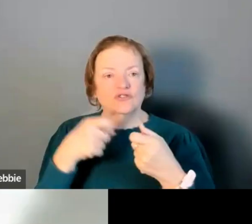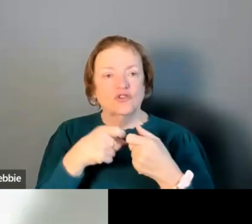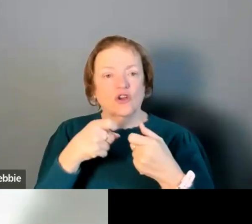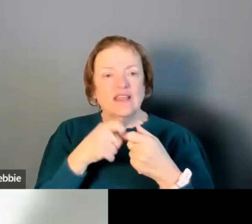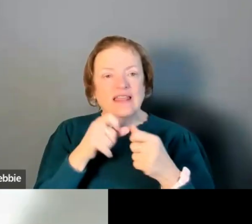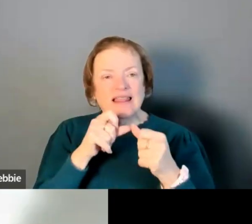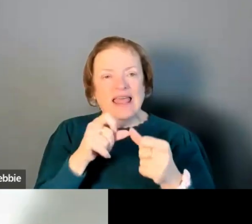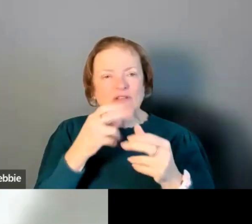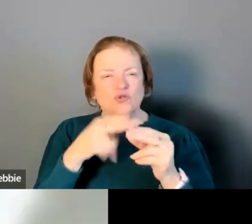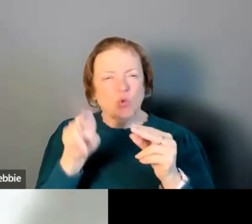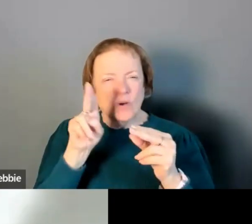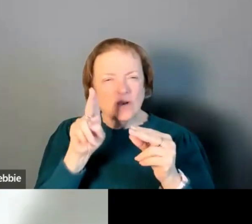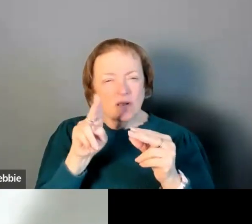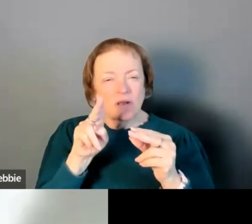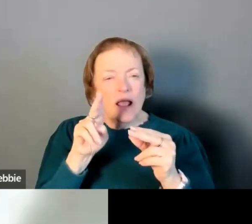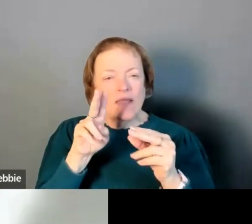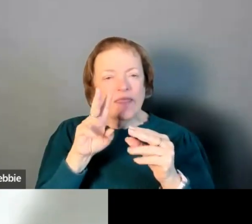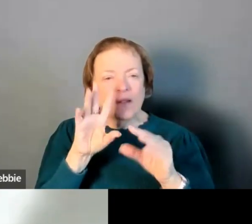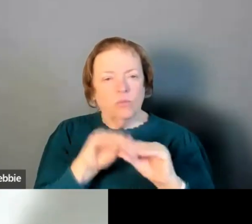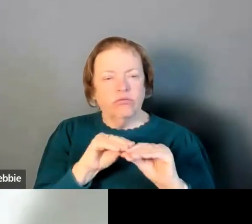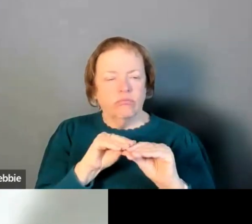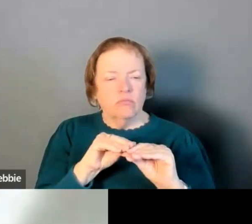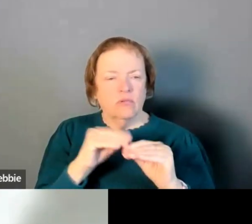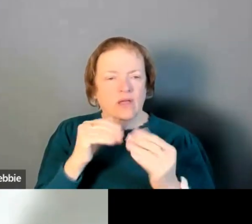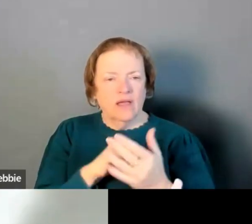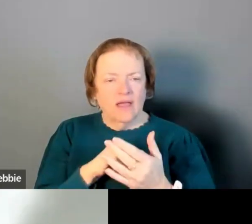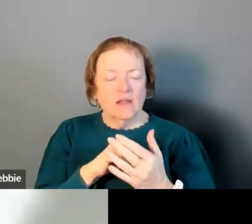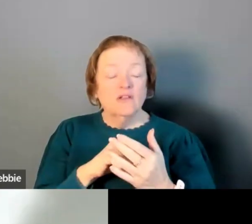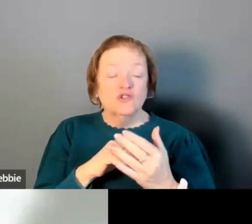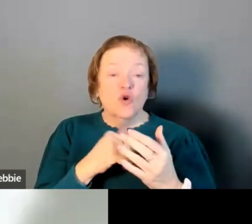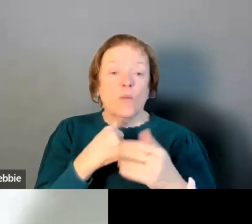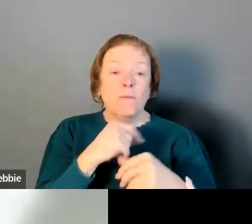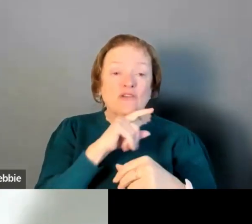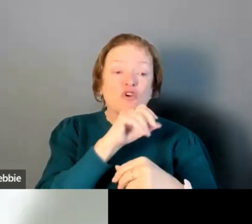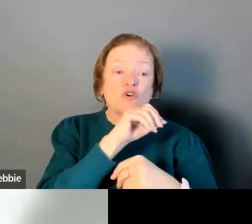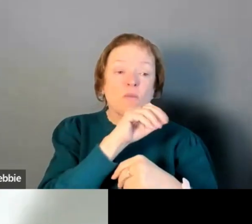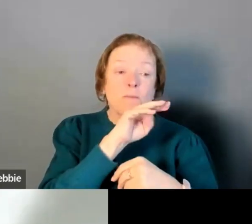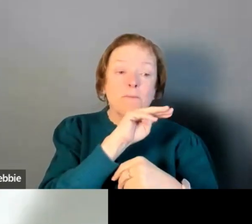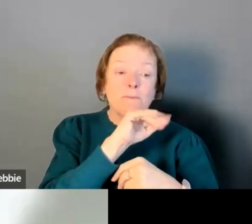so make sure that the microphones are completely powered off before you put them on the charger.